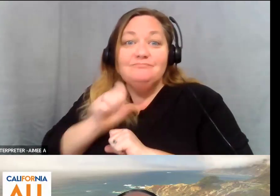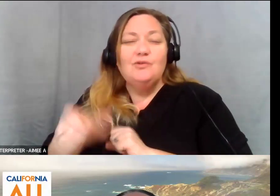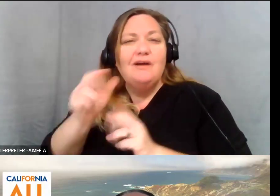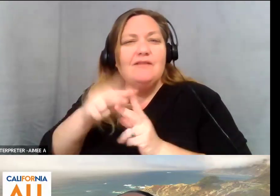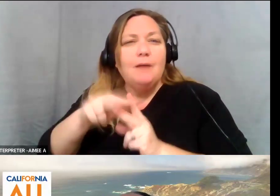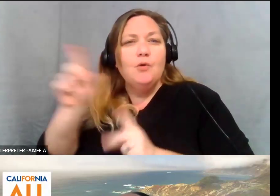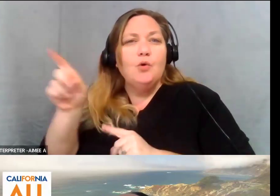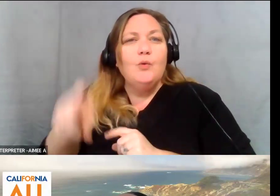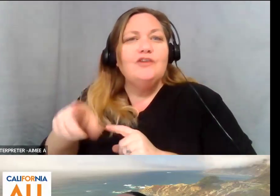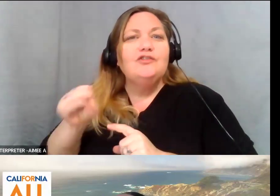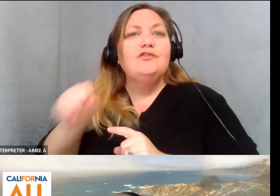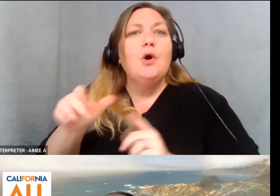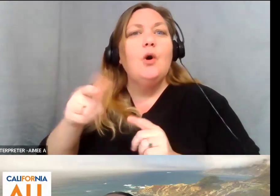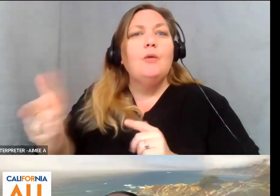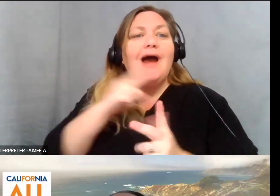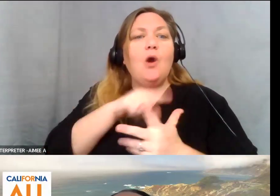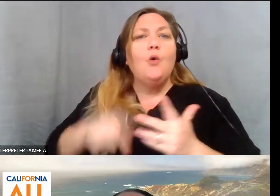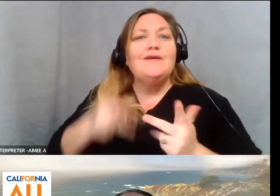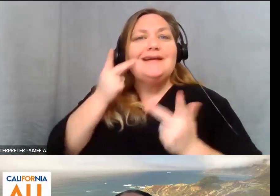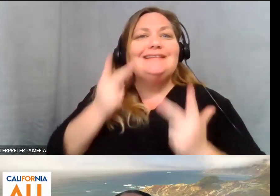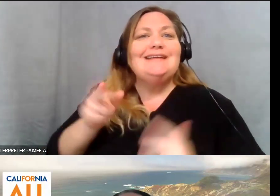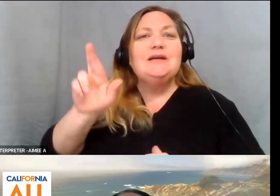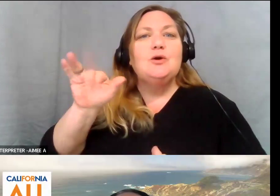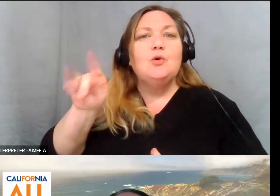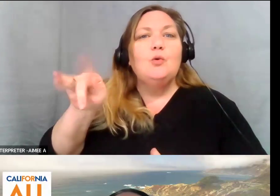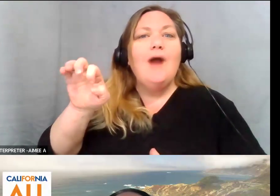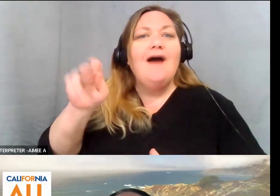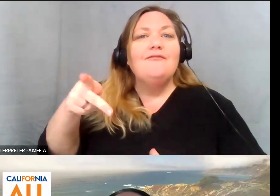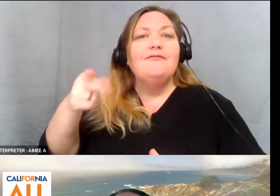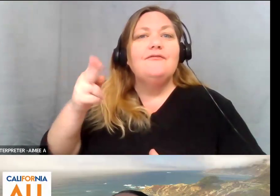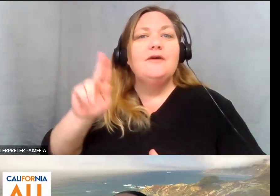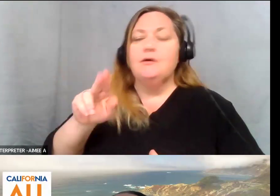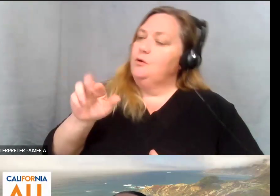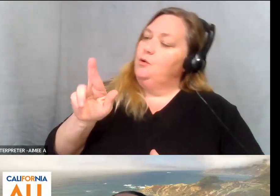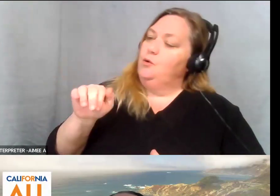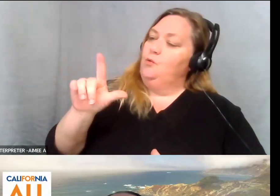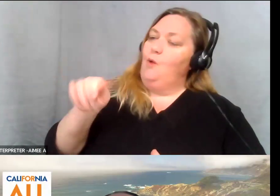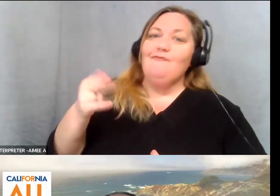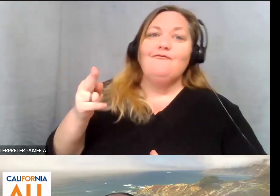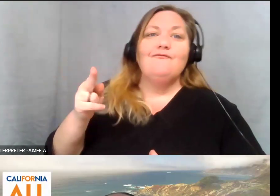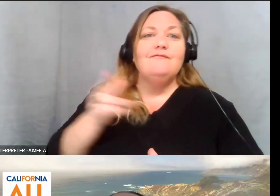So I'm going to go by order that I see him and Ralph, please feel free to ask a question.